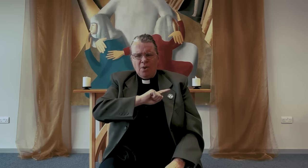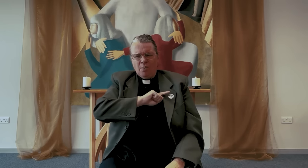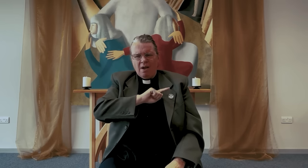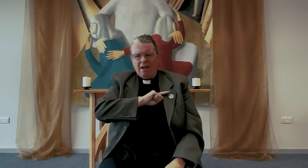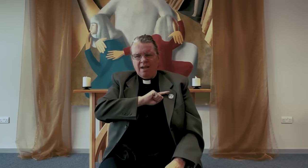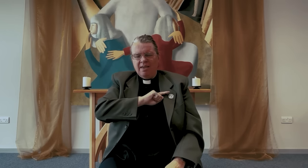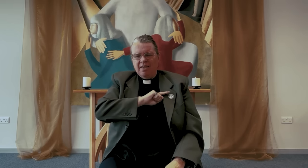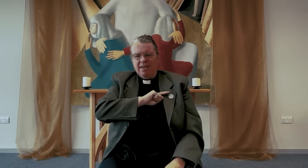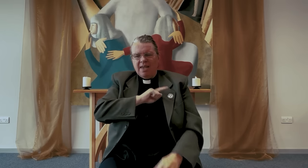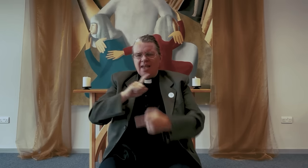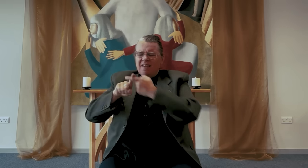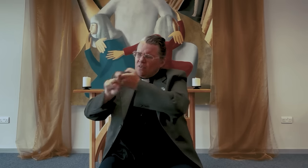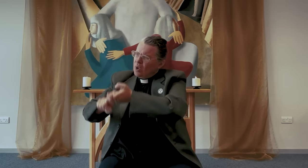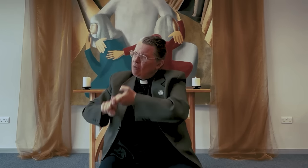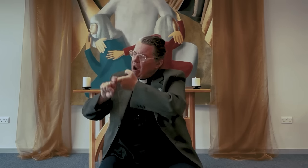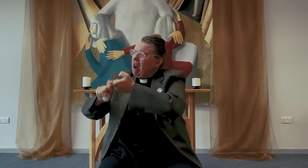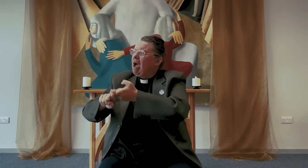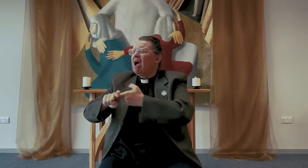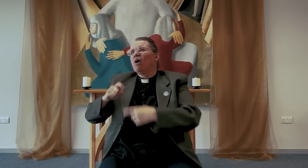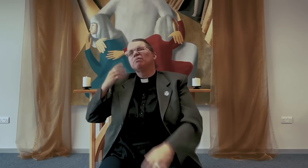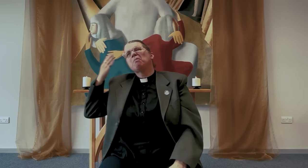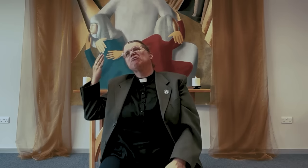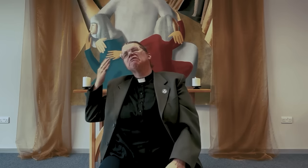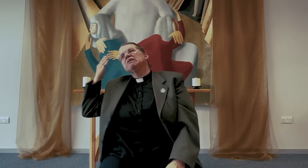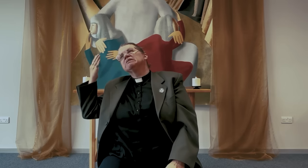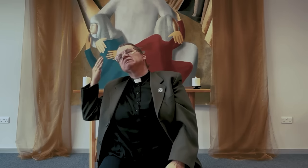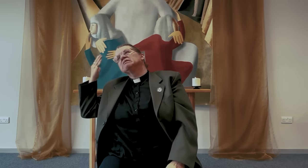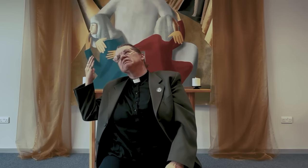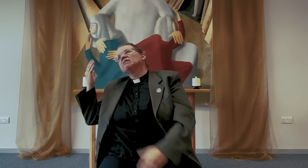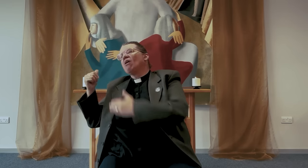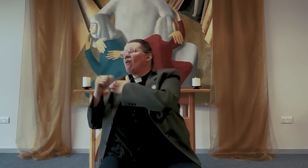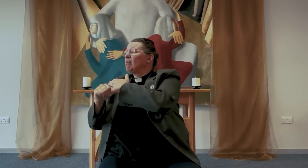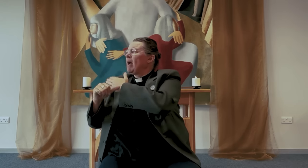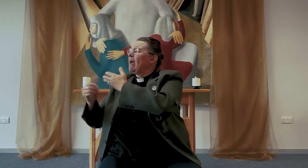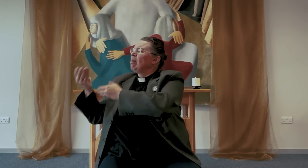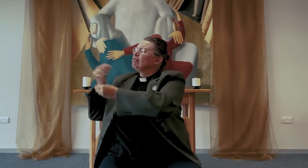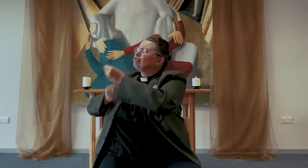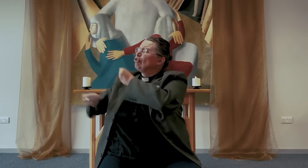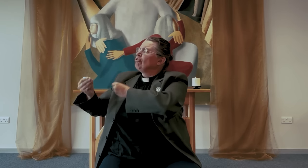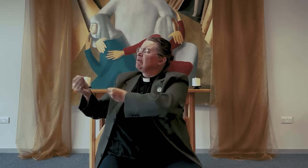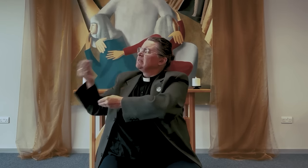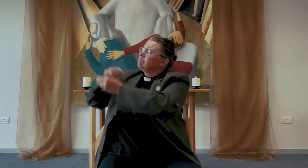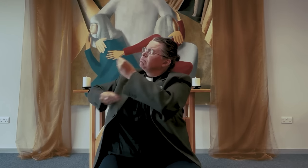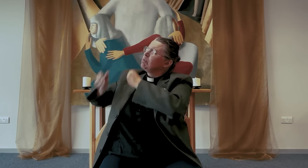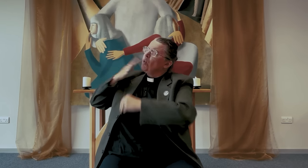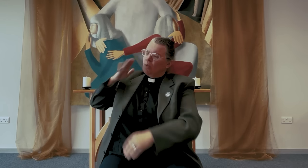If we rely on vague memories of Bible stories that we were told as a child,